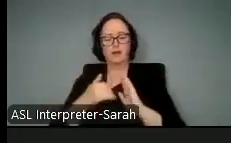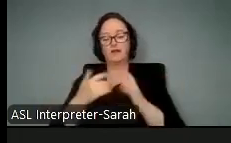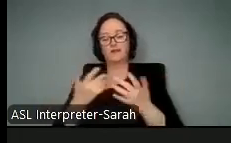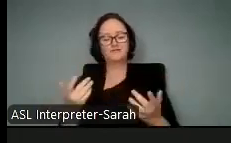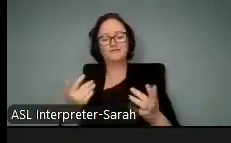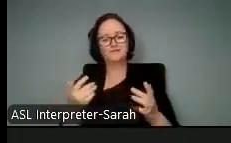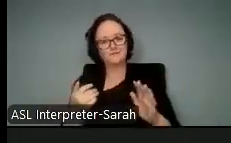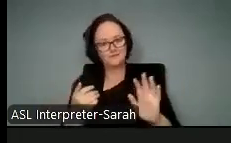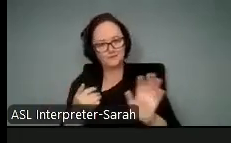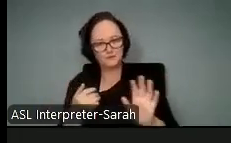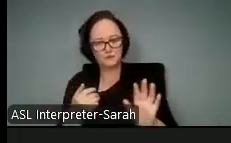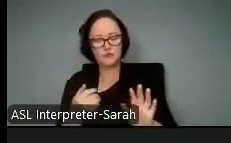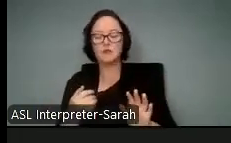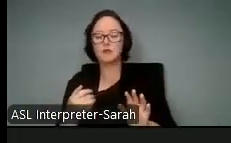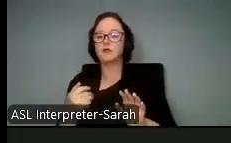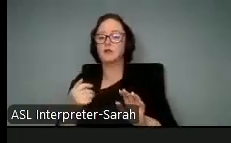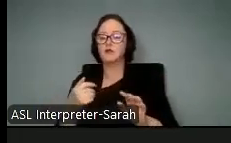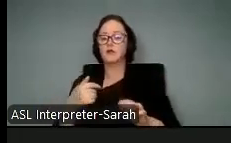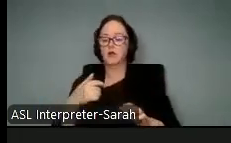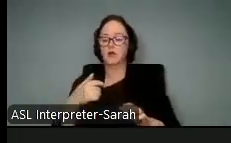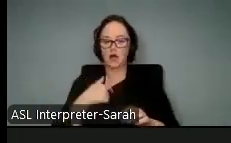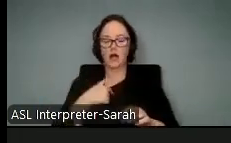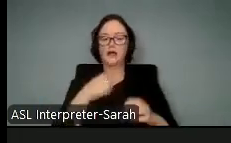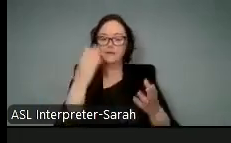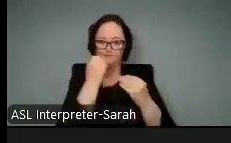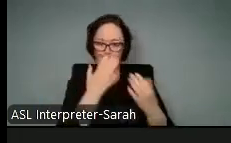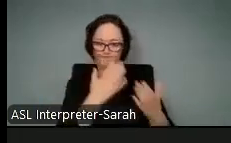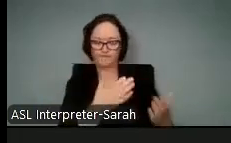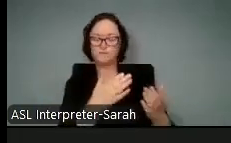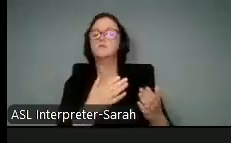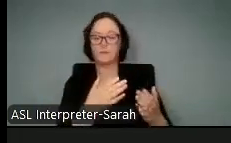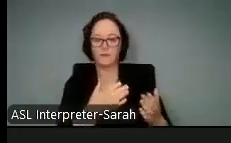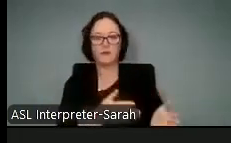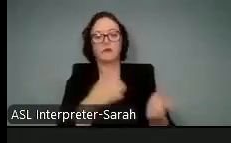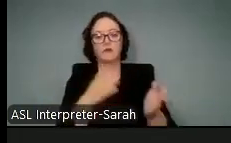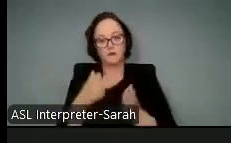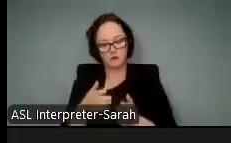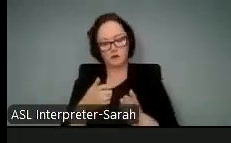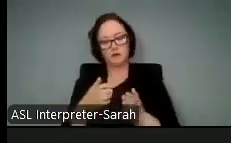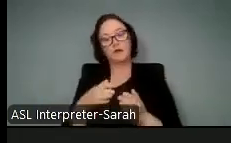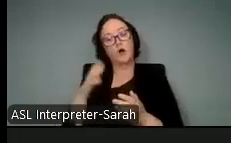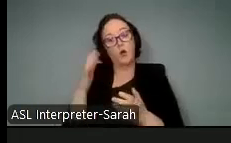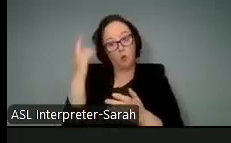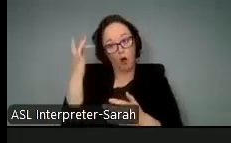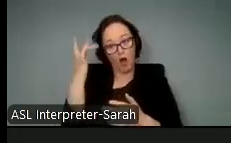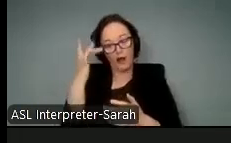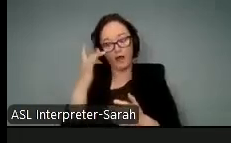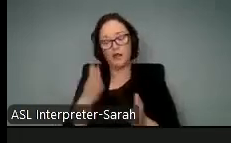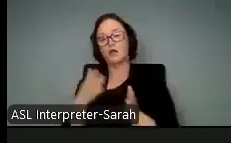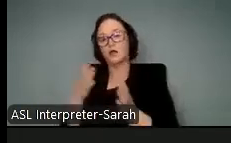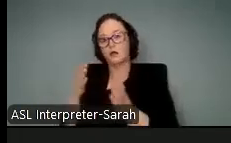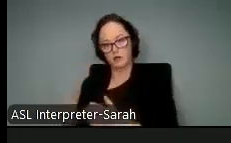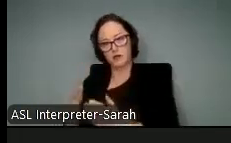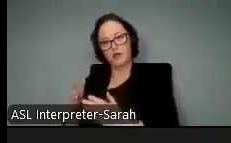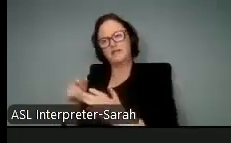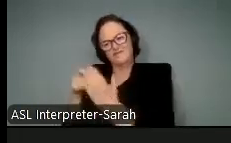"Here's the regulation "and this will let you conform to that so you don't get in trouble." I also want to let you know if you do this, you need to do it this way.